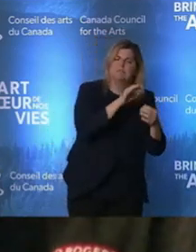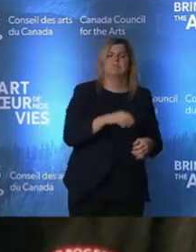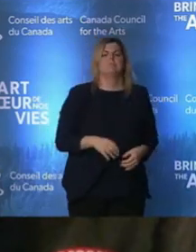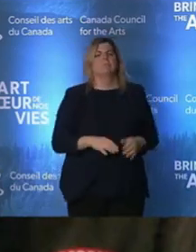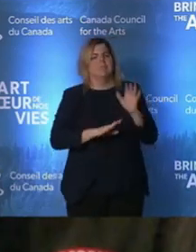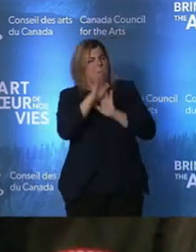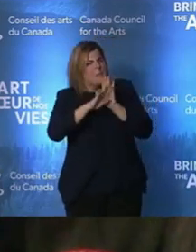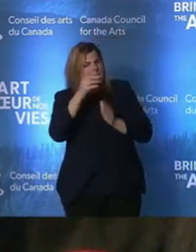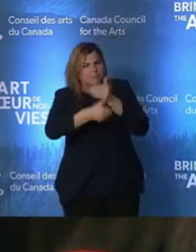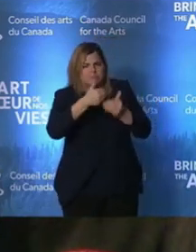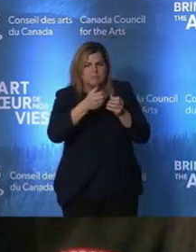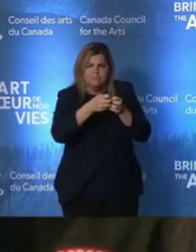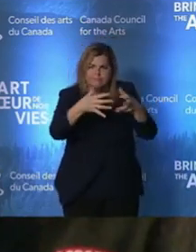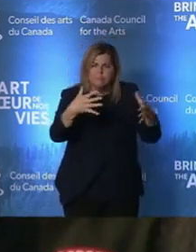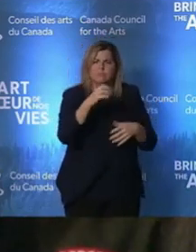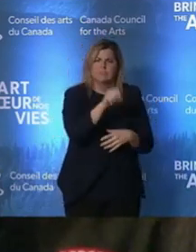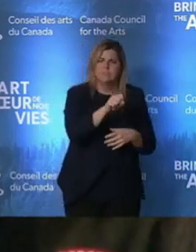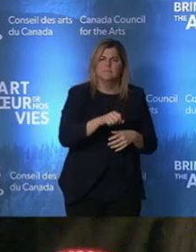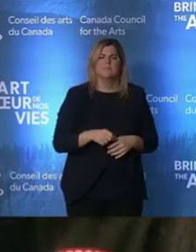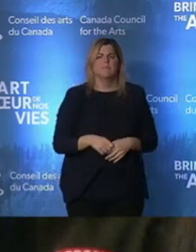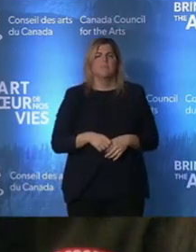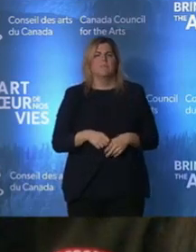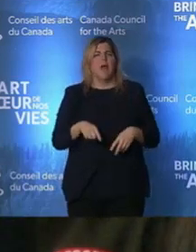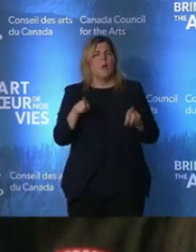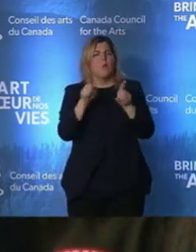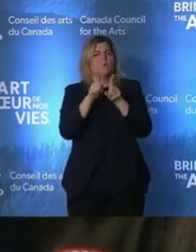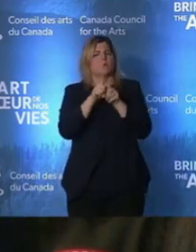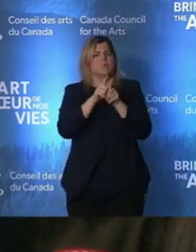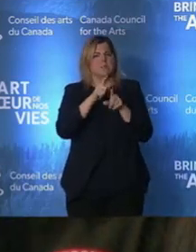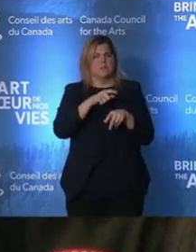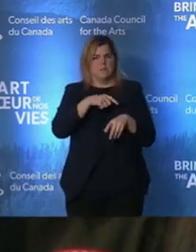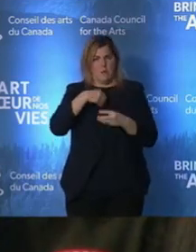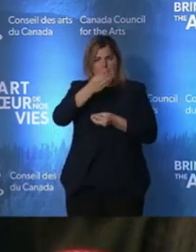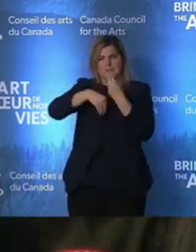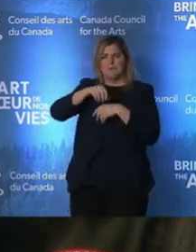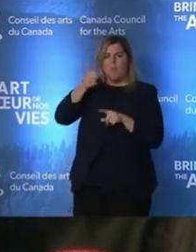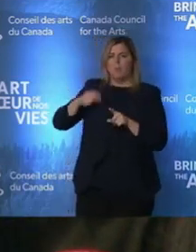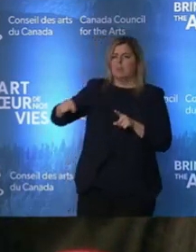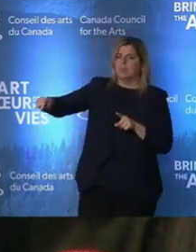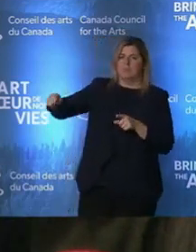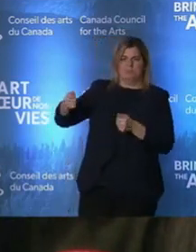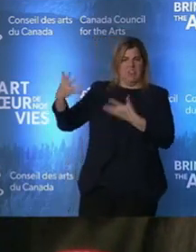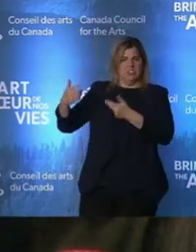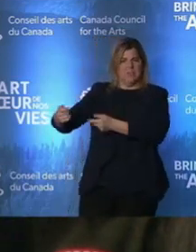shoe-string budget are not able to, or do not have the resources to engage in something